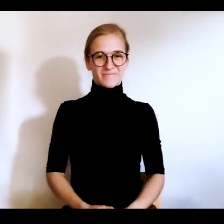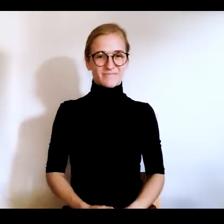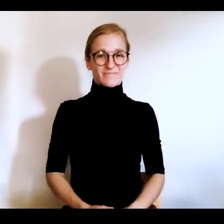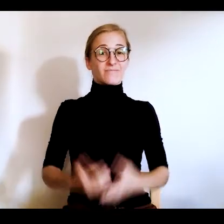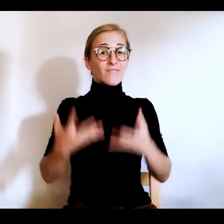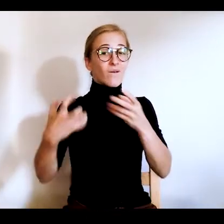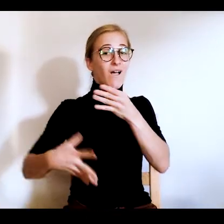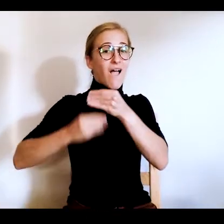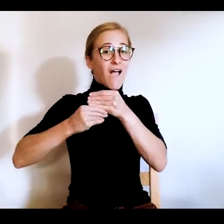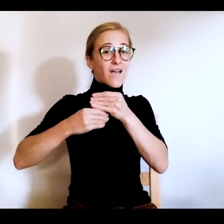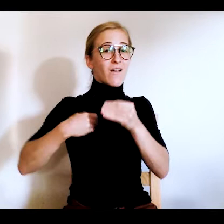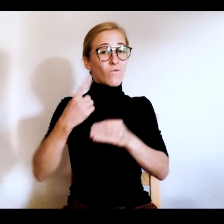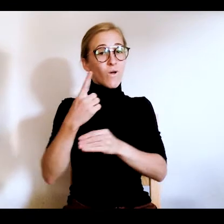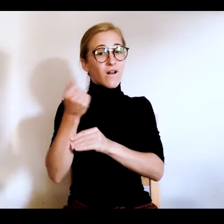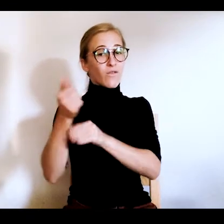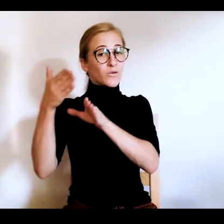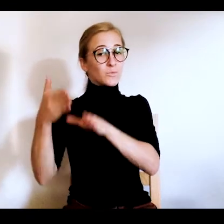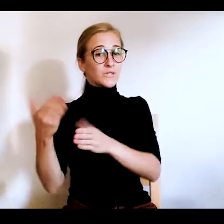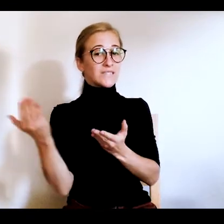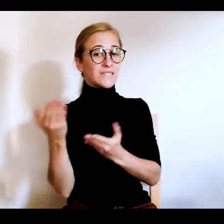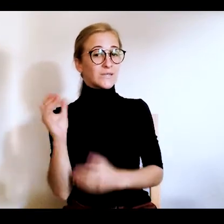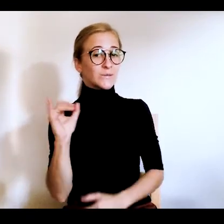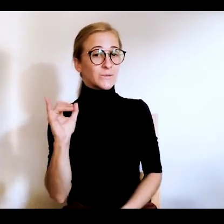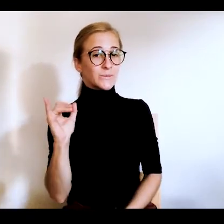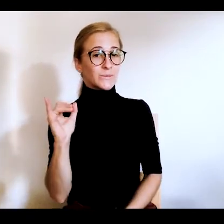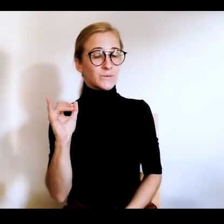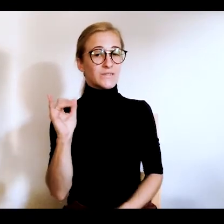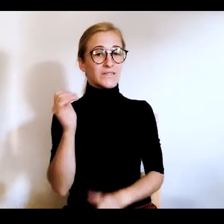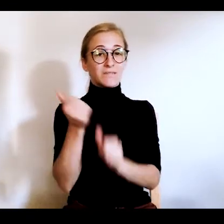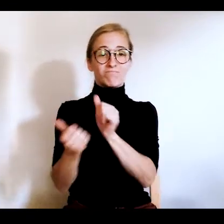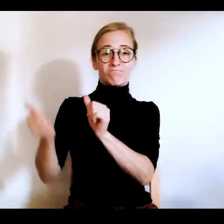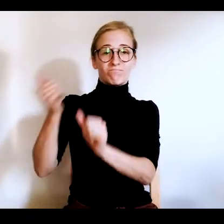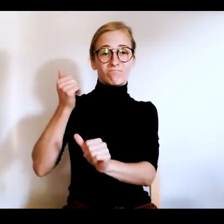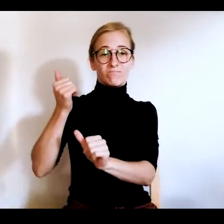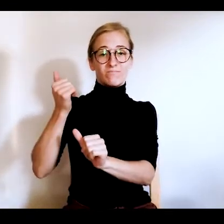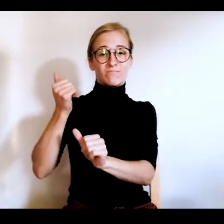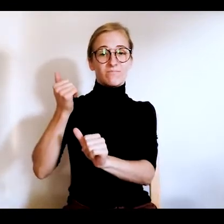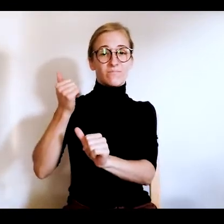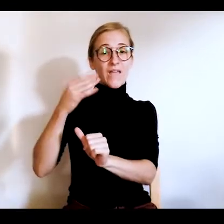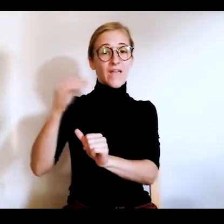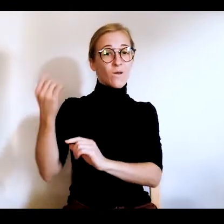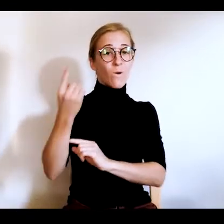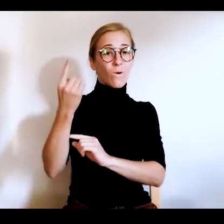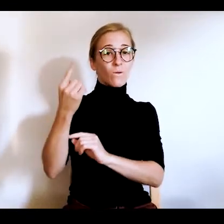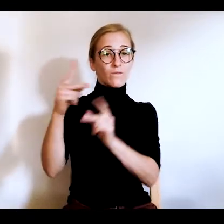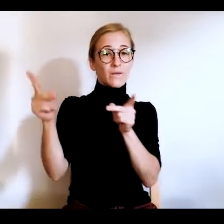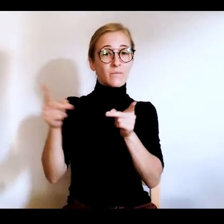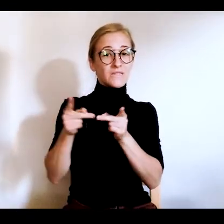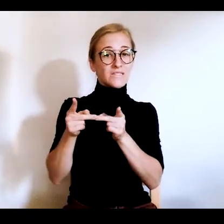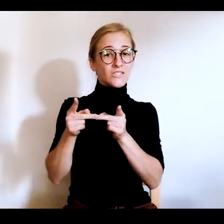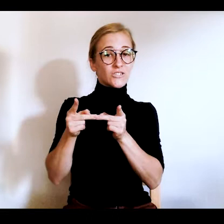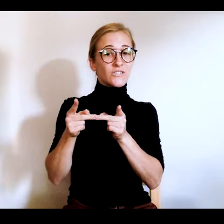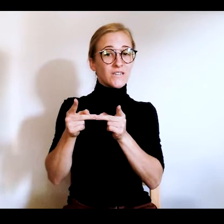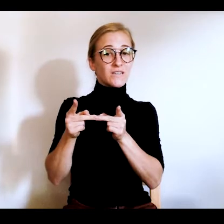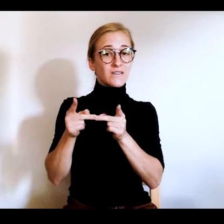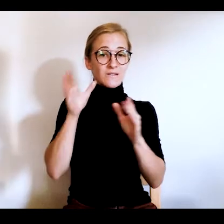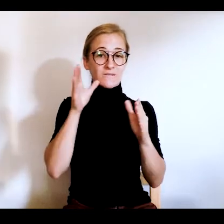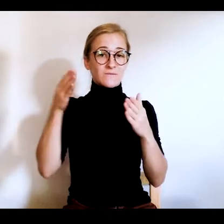I’d like to add Diana, that with me is Bennie Rodriguez, who is the commander of